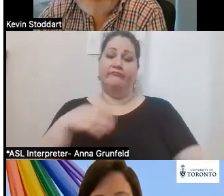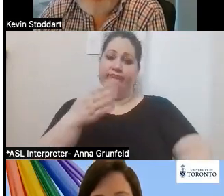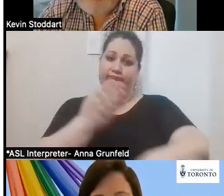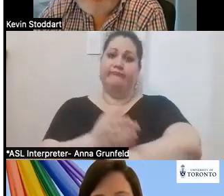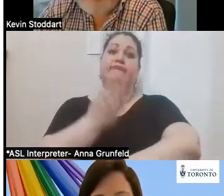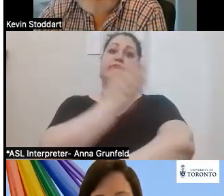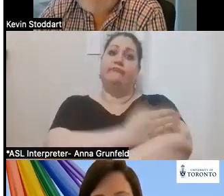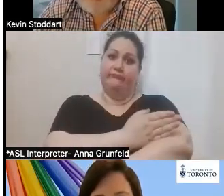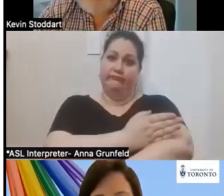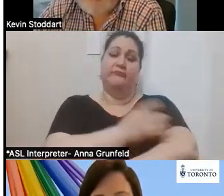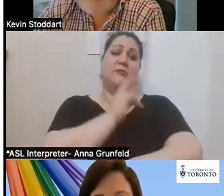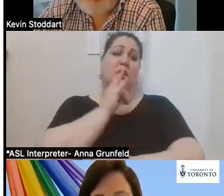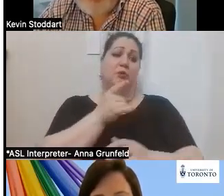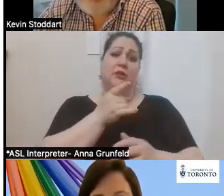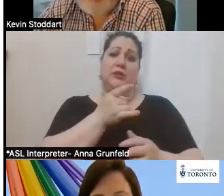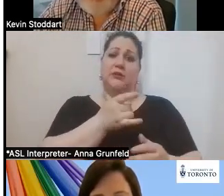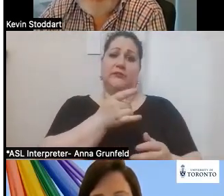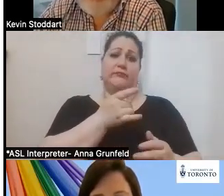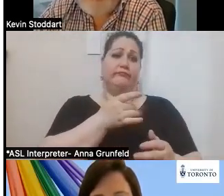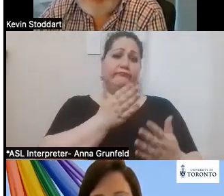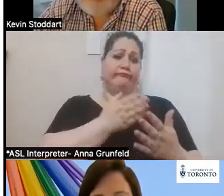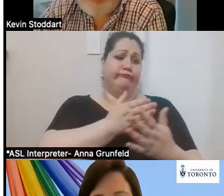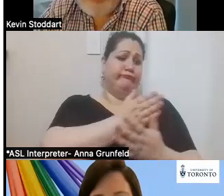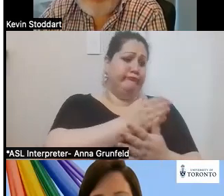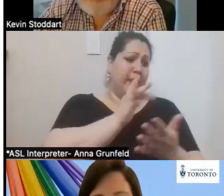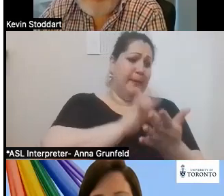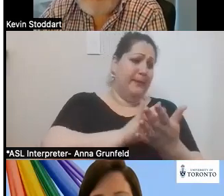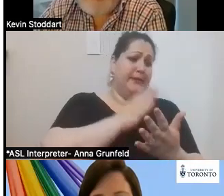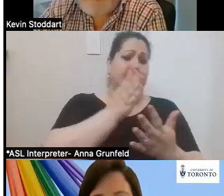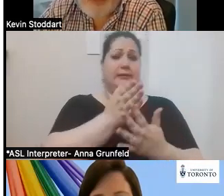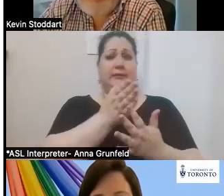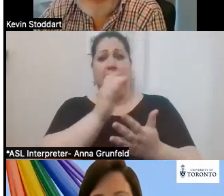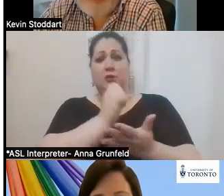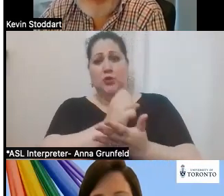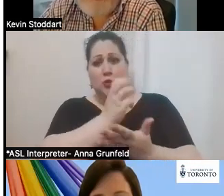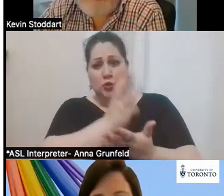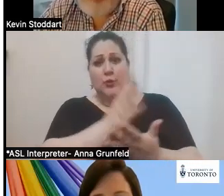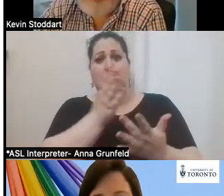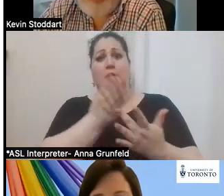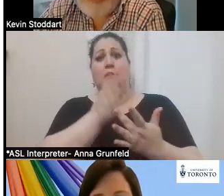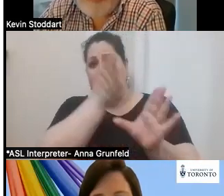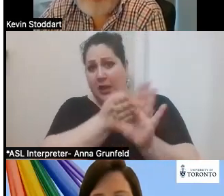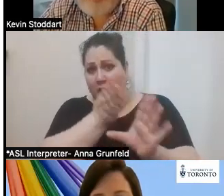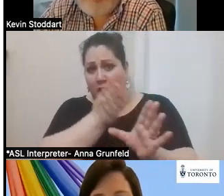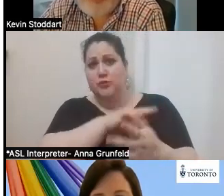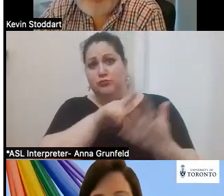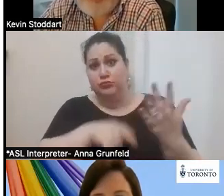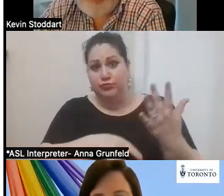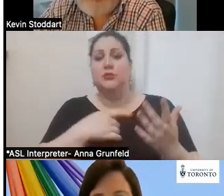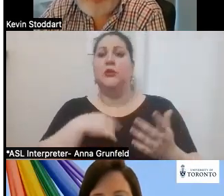social work, psychology in addressing the tremendous need for diagnosis and assessment.